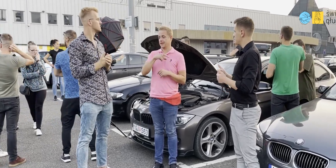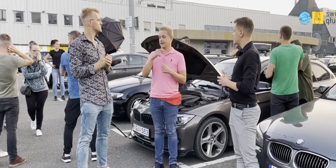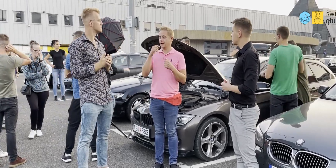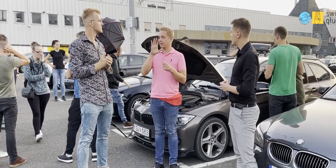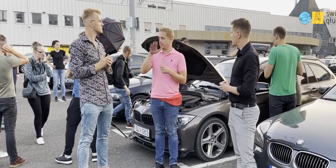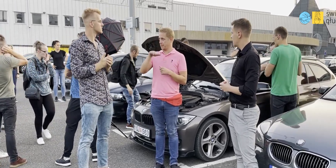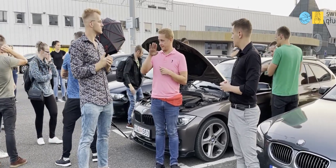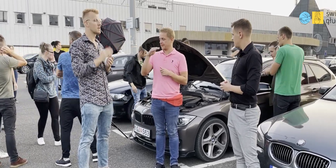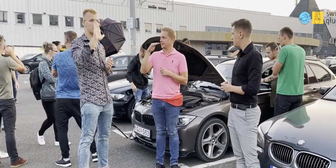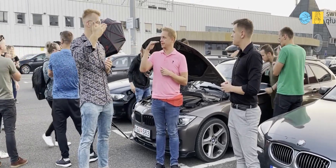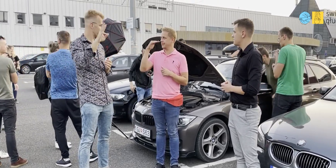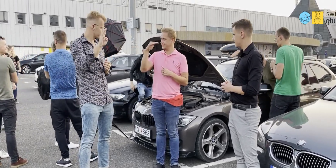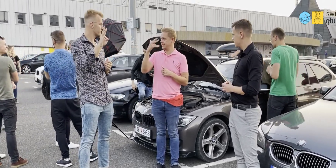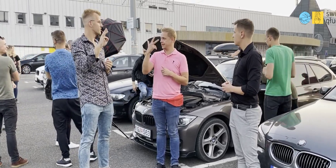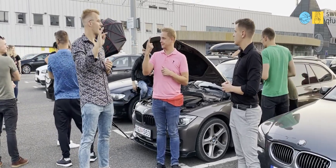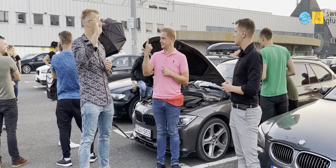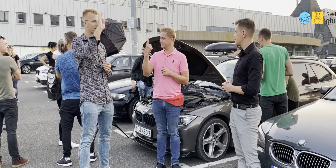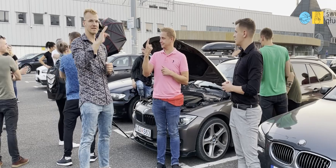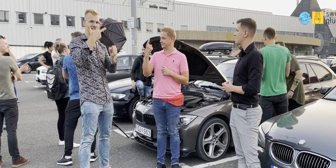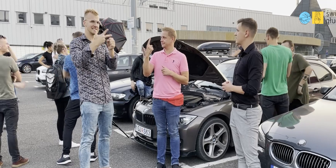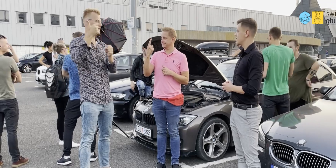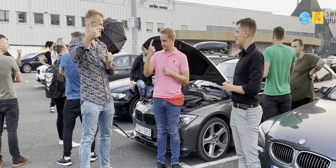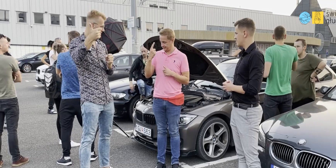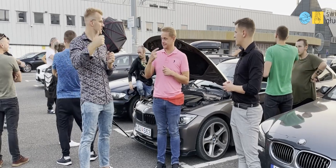[G]: This is a BMW F31,